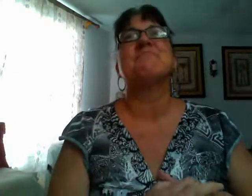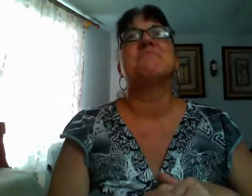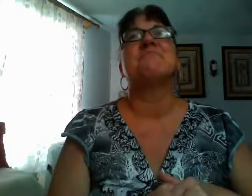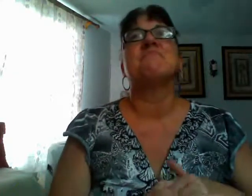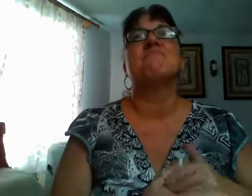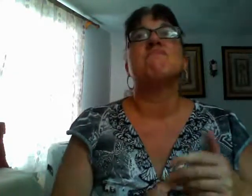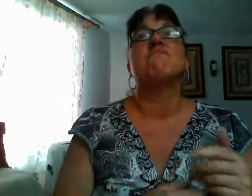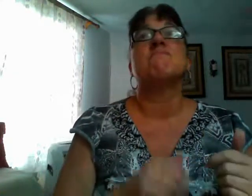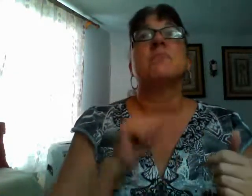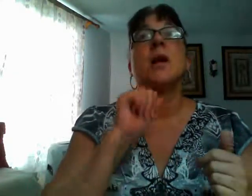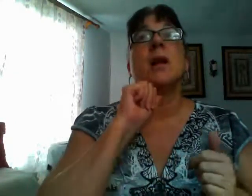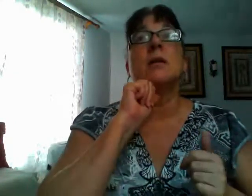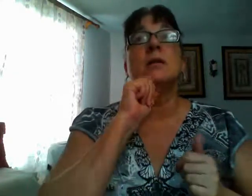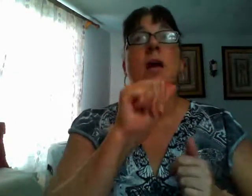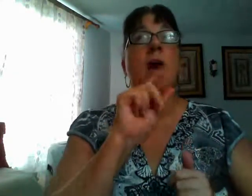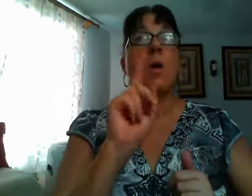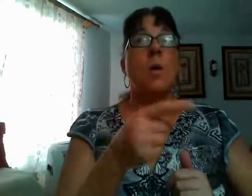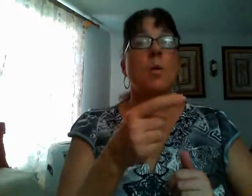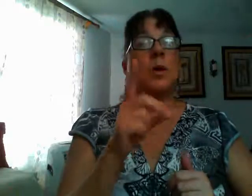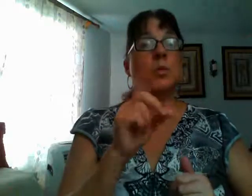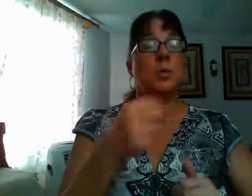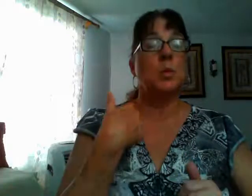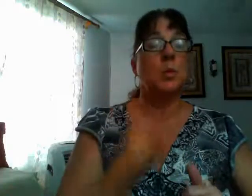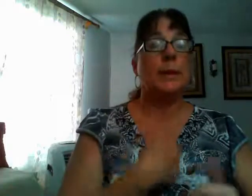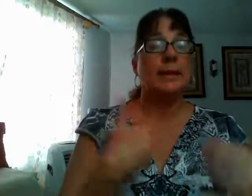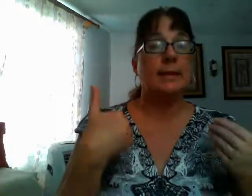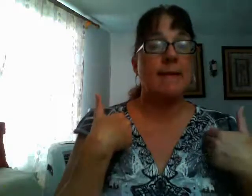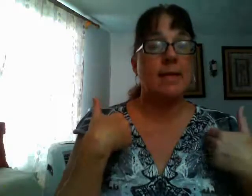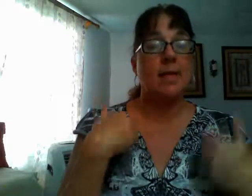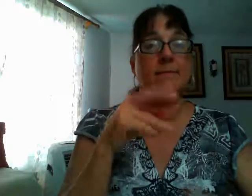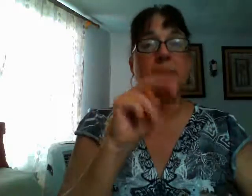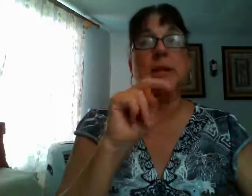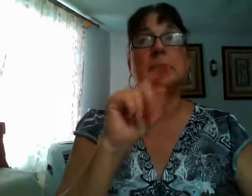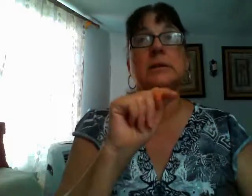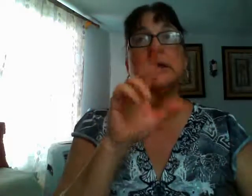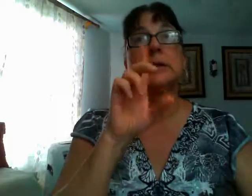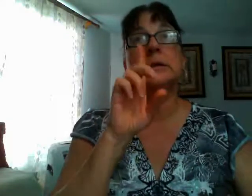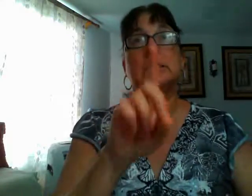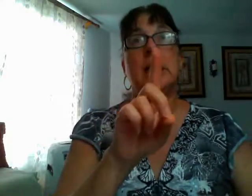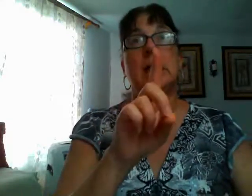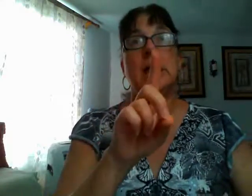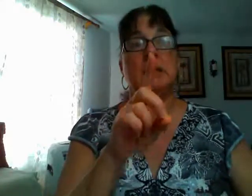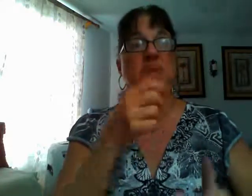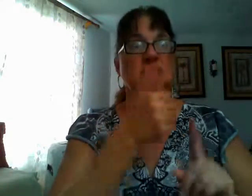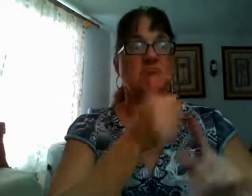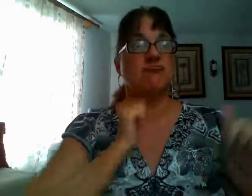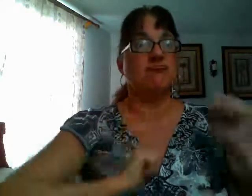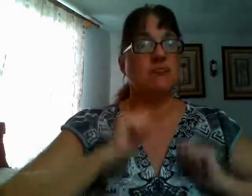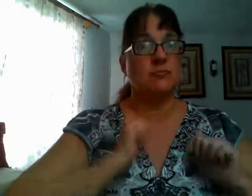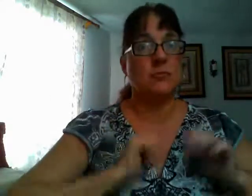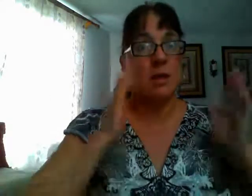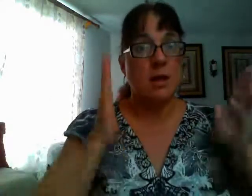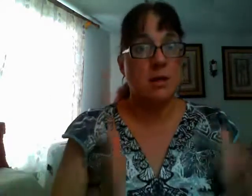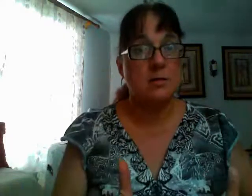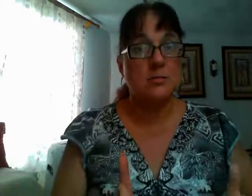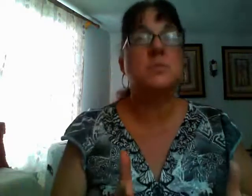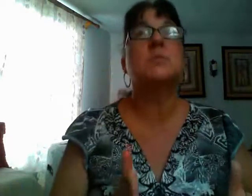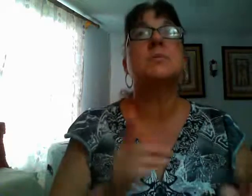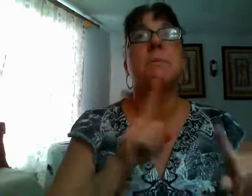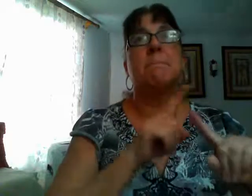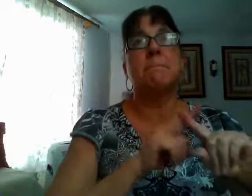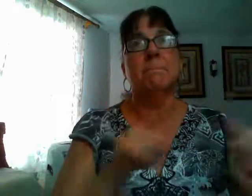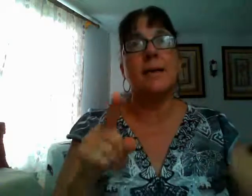Not only do we have the NTD actors and actresses,